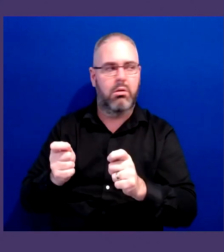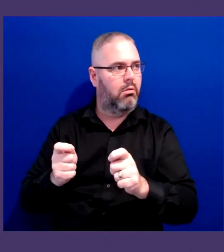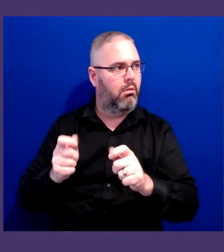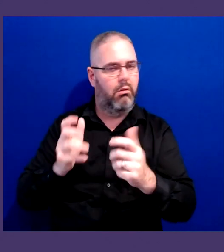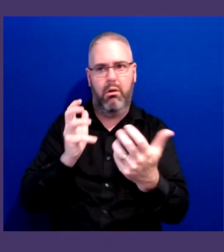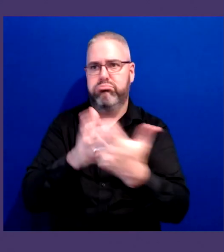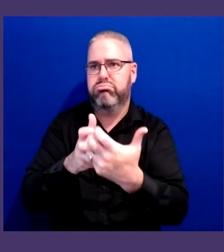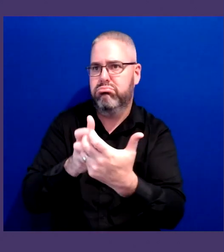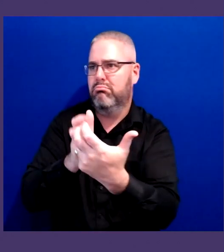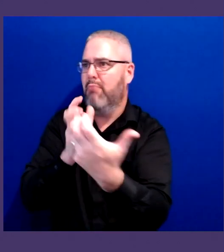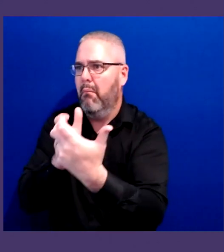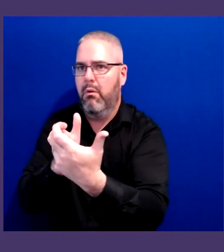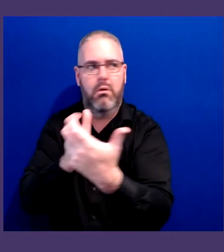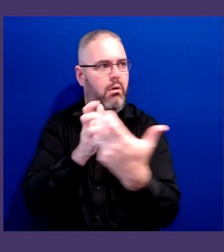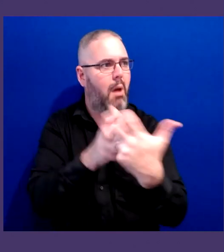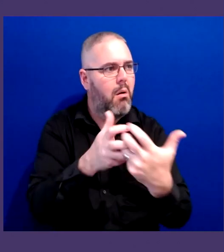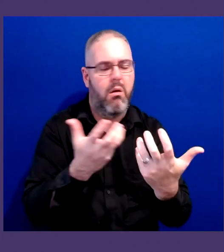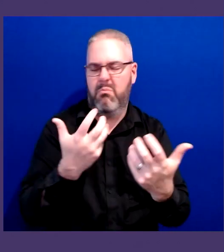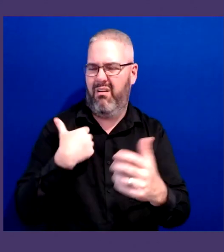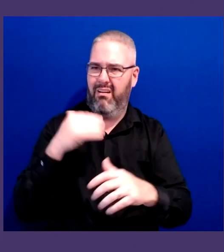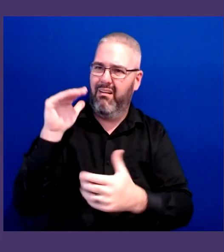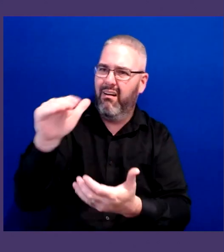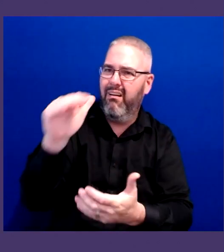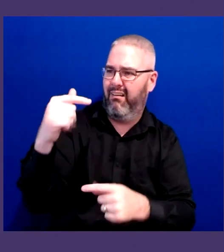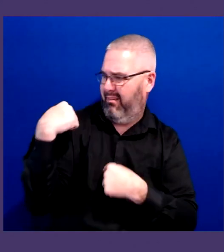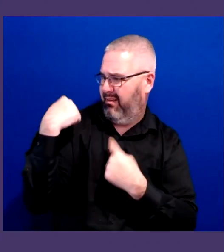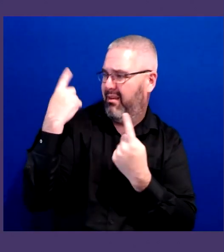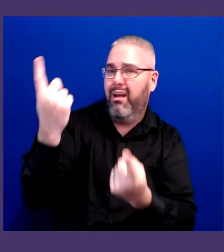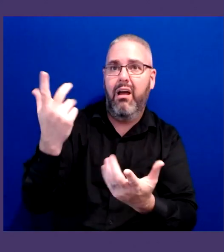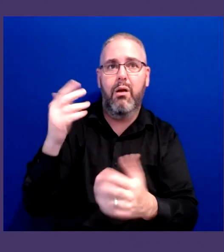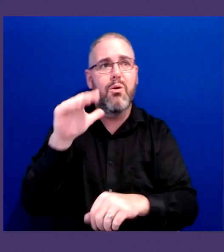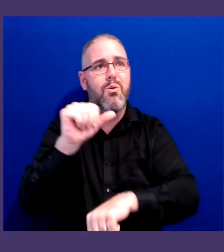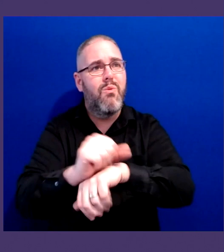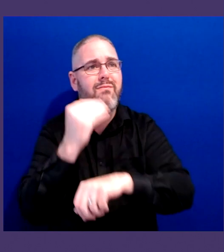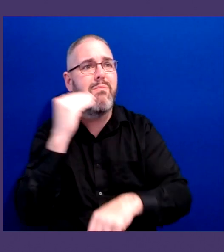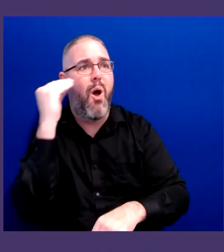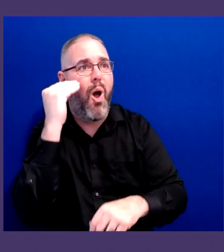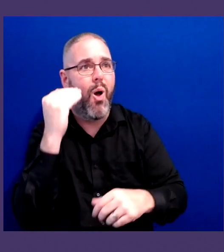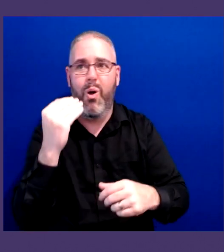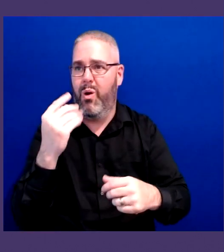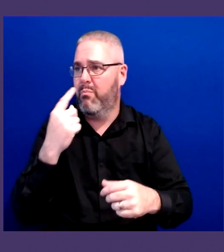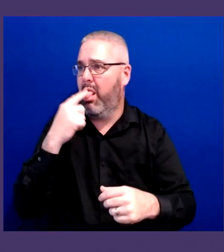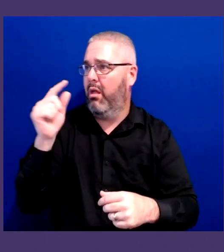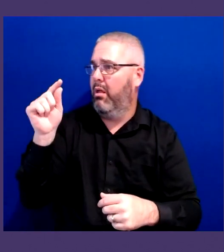working from home, suddenly, poof. Stephanie Cadieux: Ta-da. It can be done.